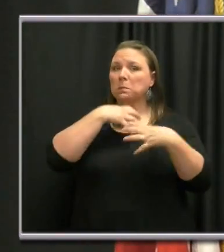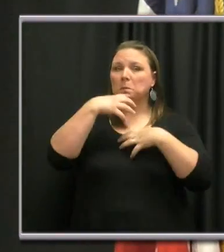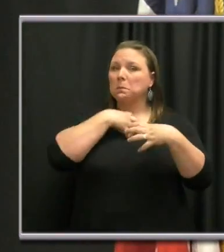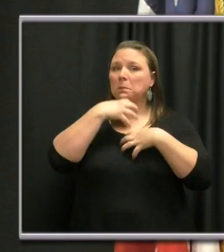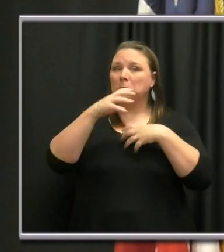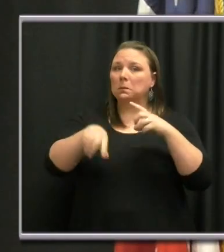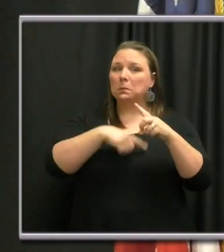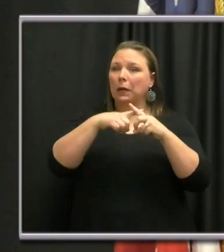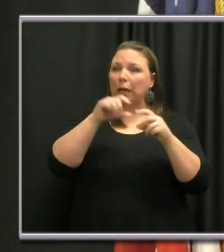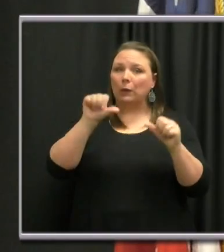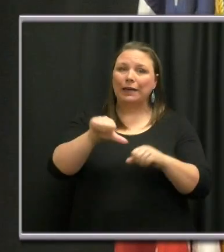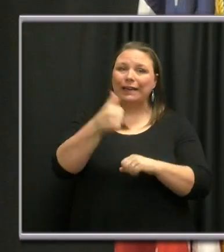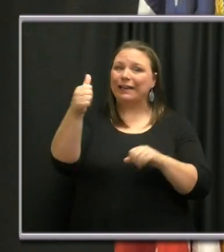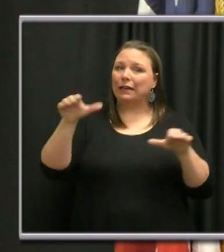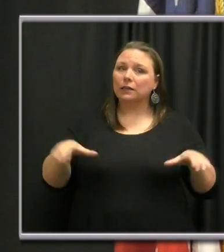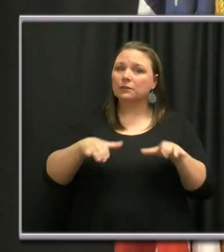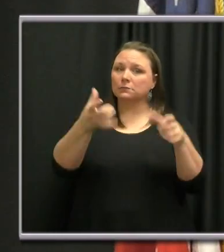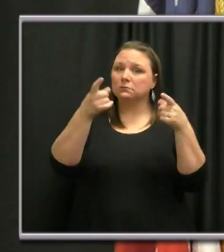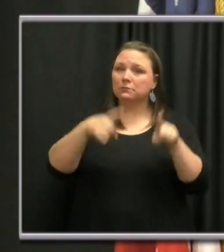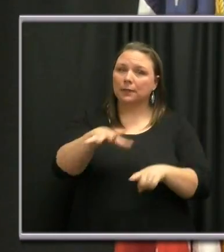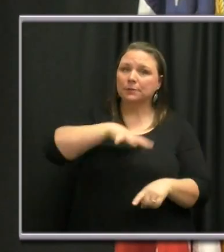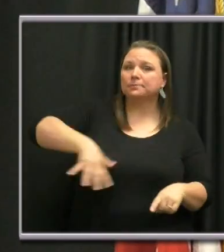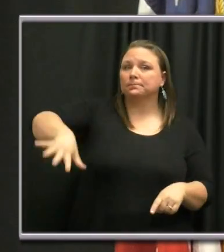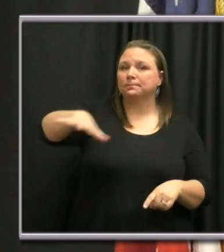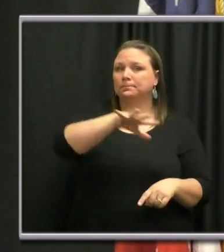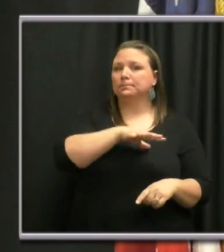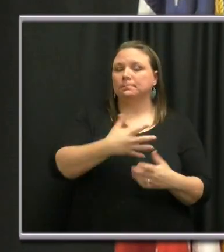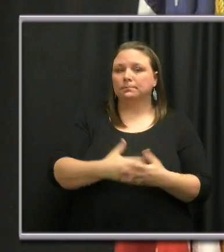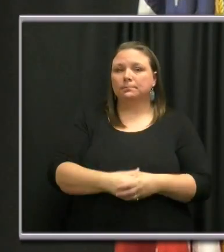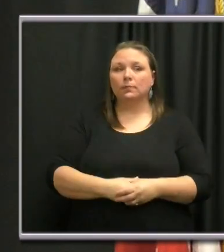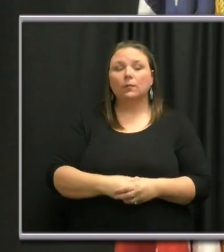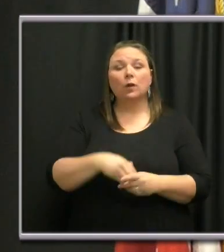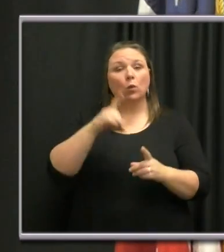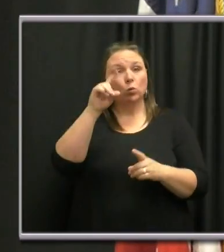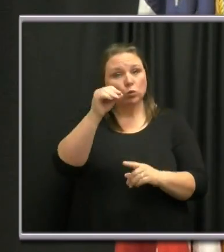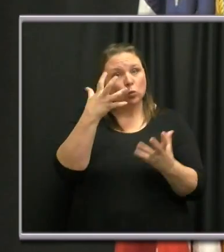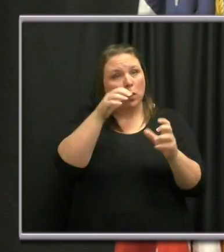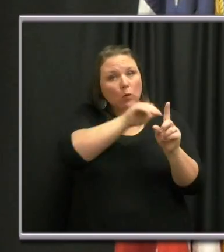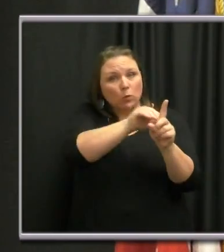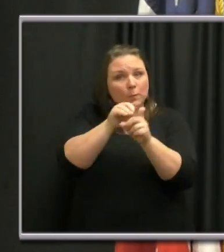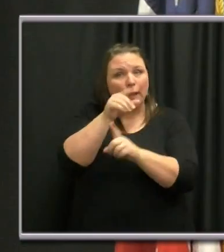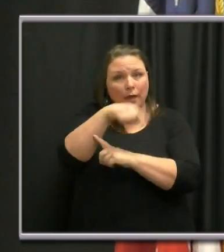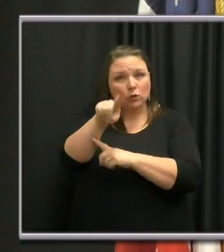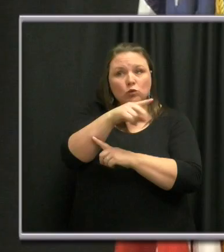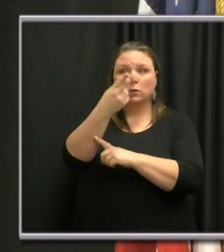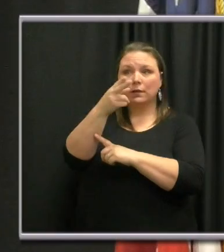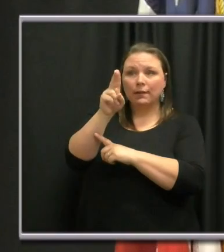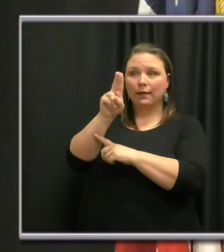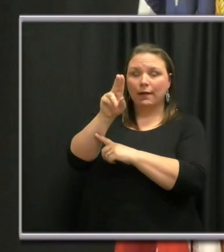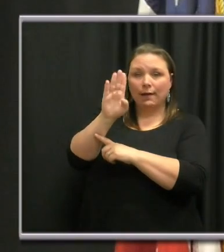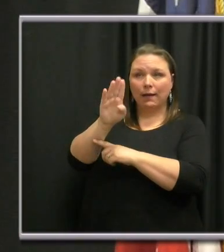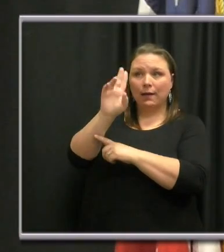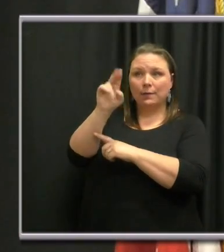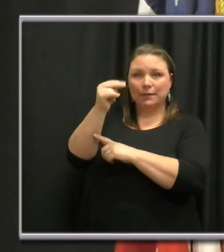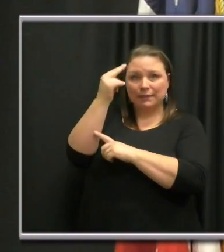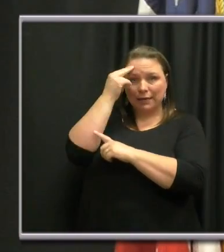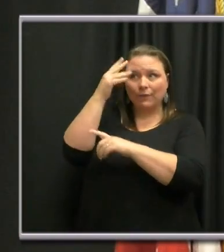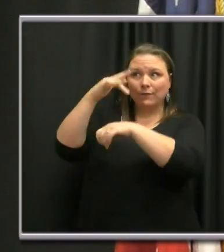HAVE RECEIVED NO COMPLAINTS OF ANY ACTIVITIES- AND WE DO WANT